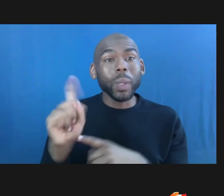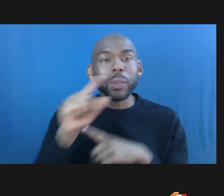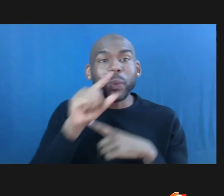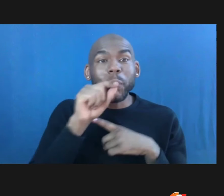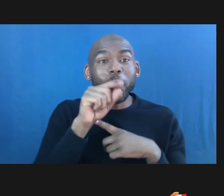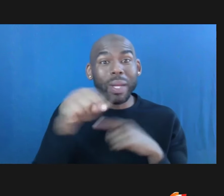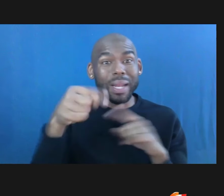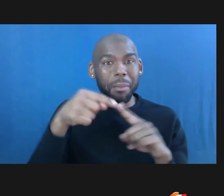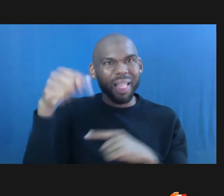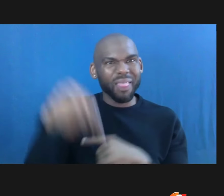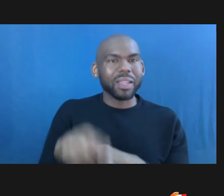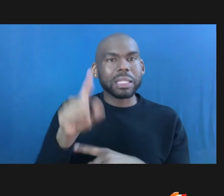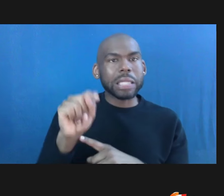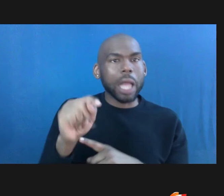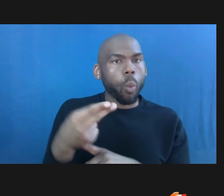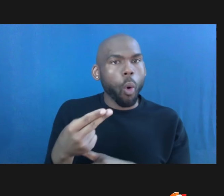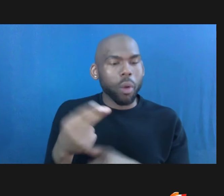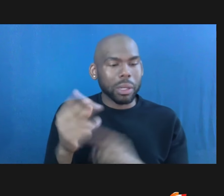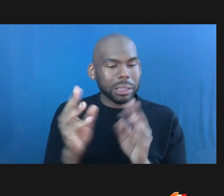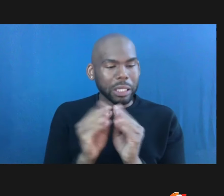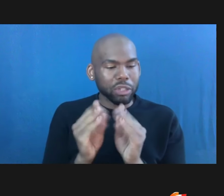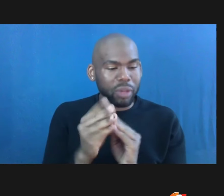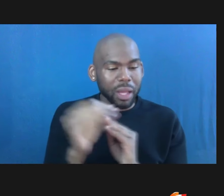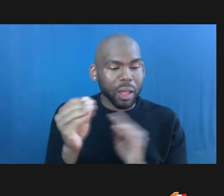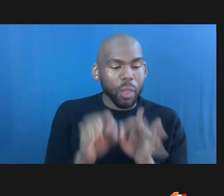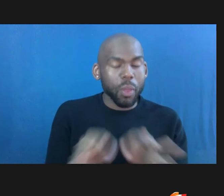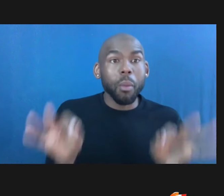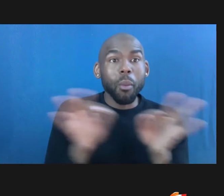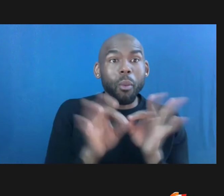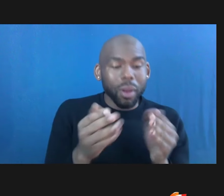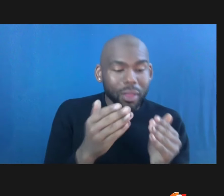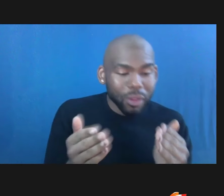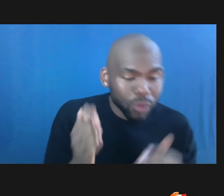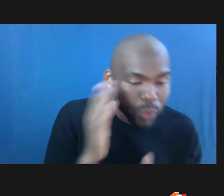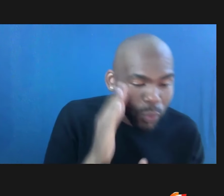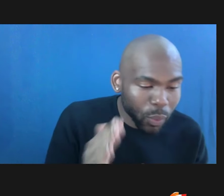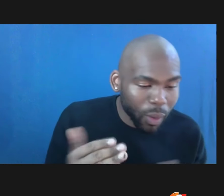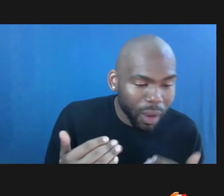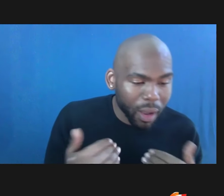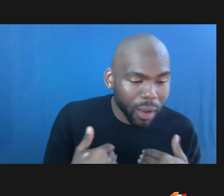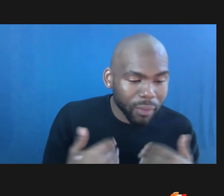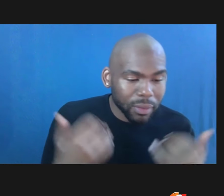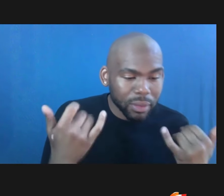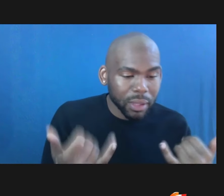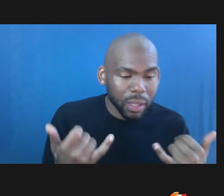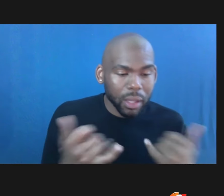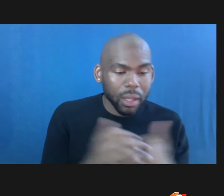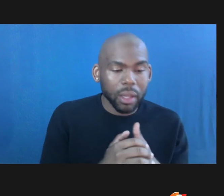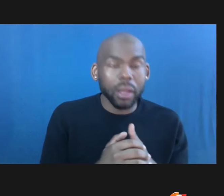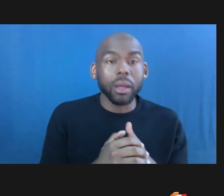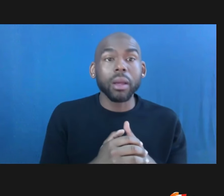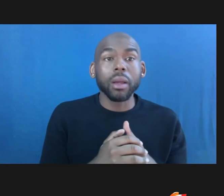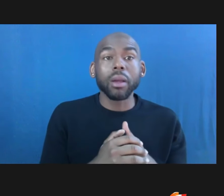and the very important issues you'll raise today. We would love it if you use #DisabilityDisasterAlliance